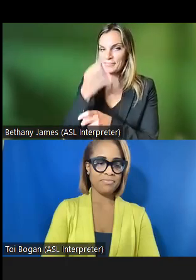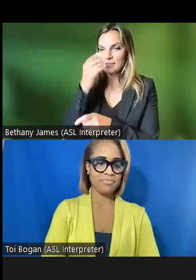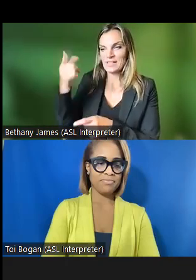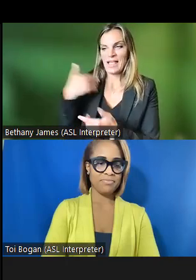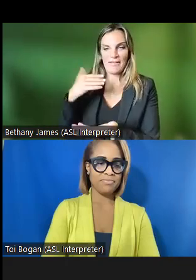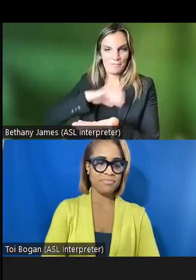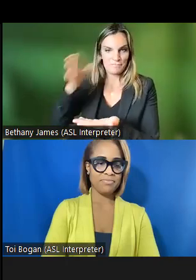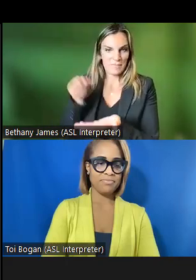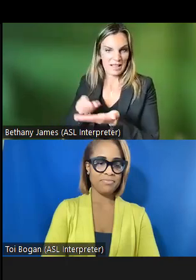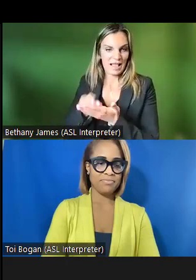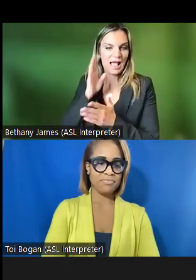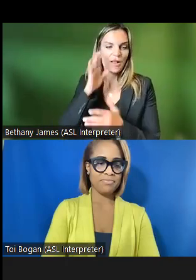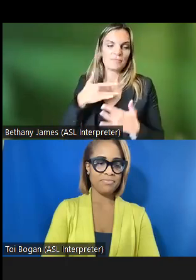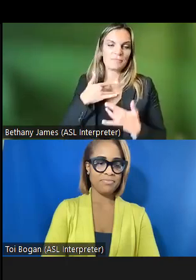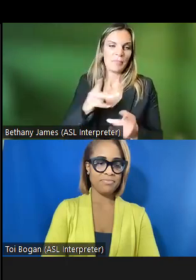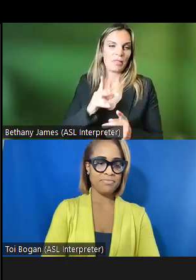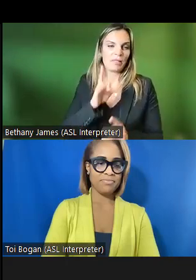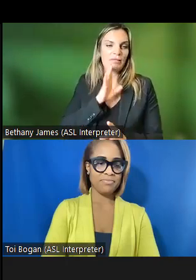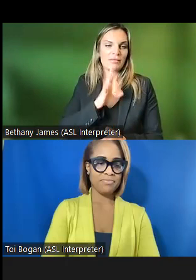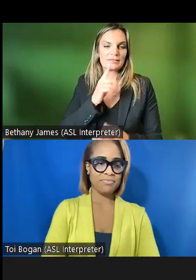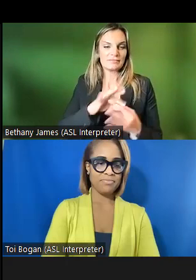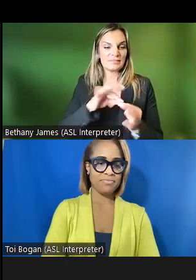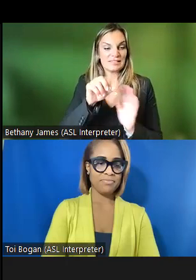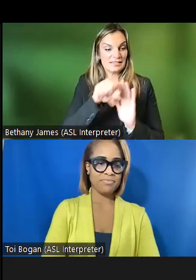doesn't have a lot of money in terms of accommodations, there's money there.